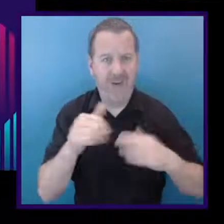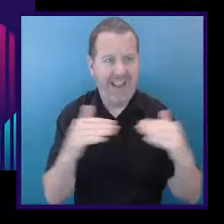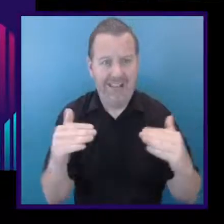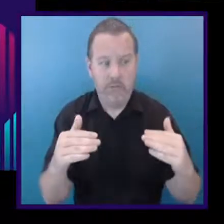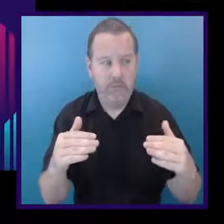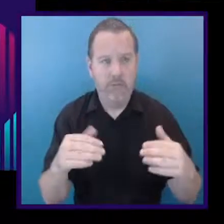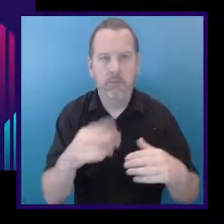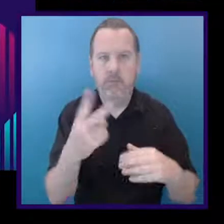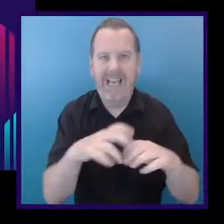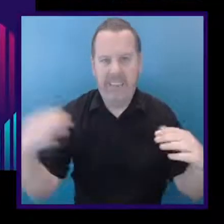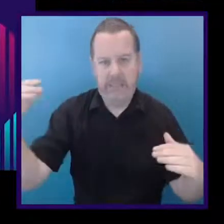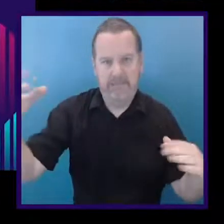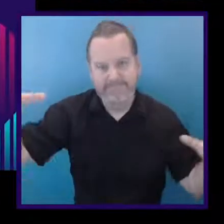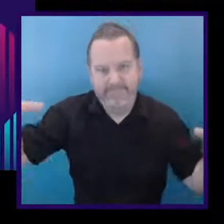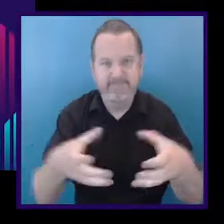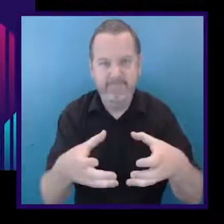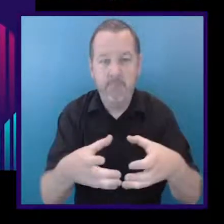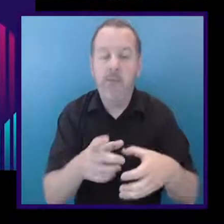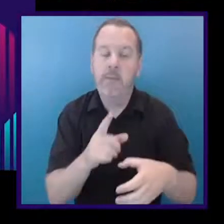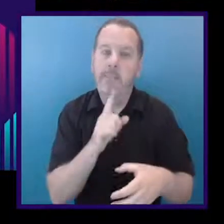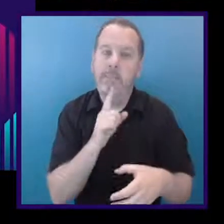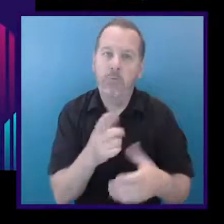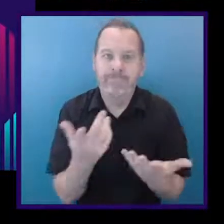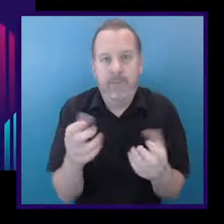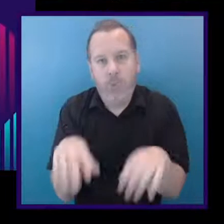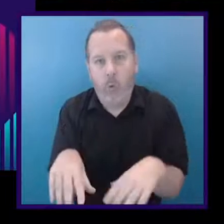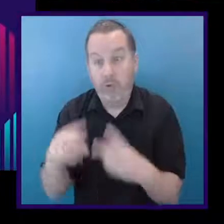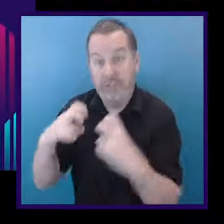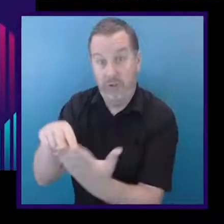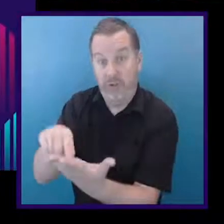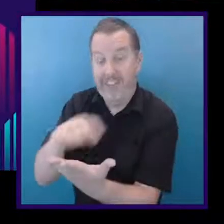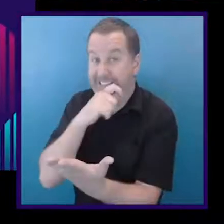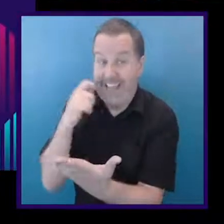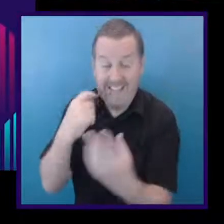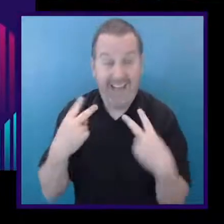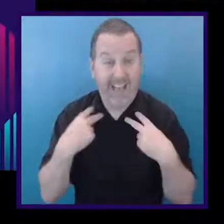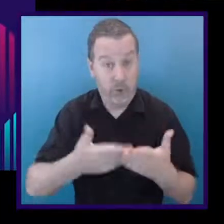learning is a very linear, a thing or area of study to do, and we need to do more research